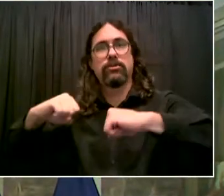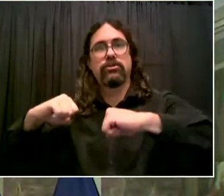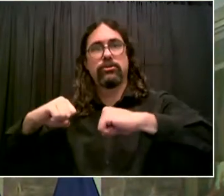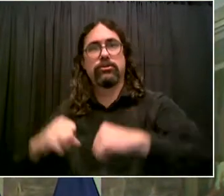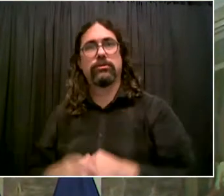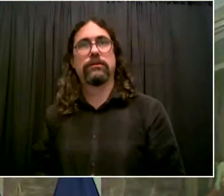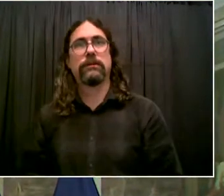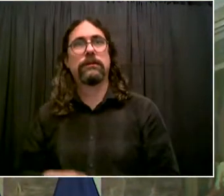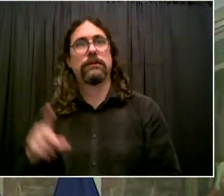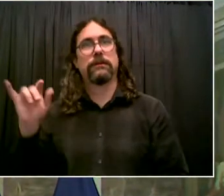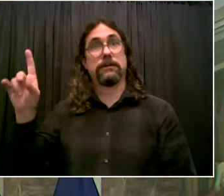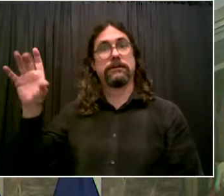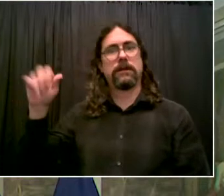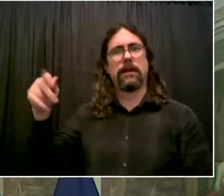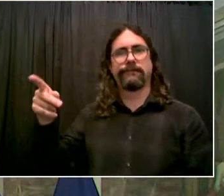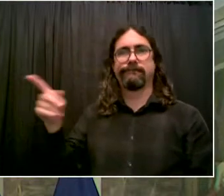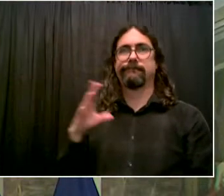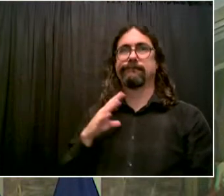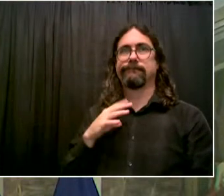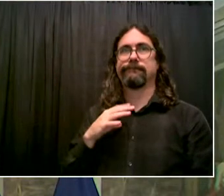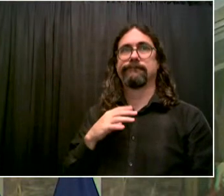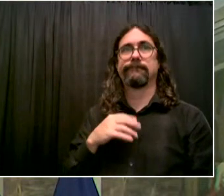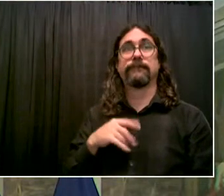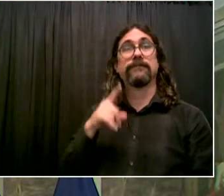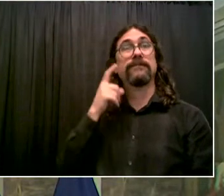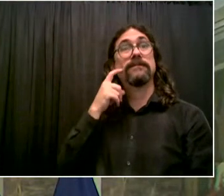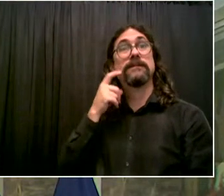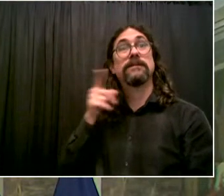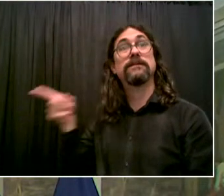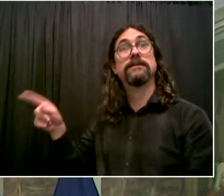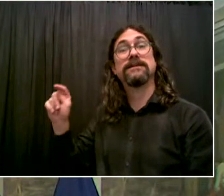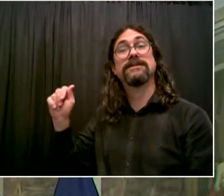WORRSKE HE AV RIGHTS, THAT'S OUR DEPARTMENT OF CONSUMER AND WORKER PROTECTION. EVERY WORKER STANDS UP IT